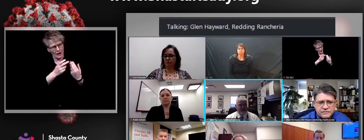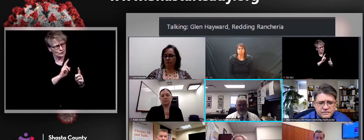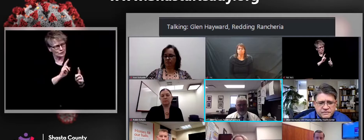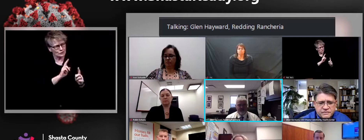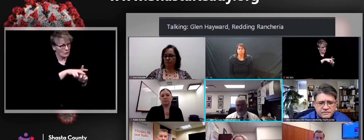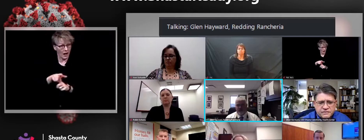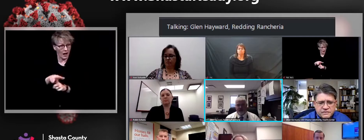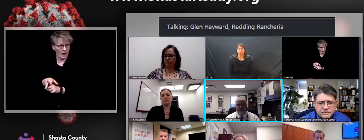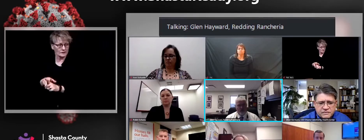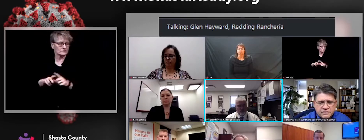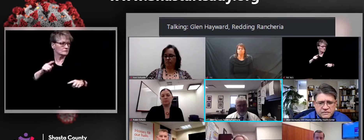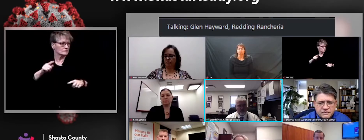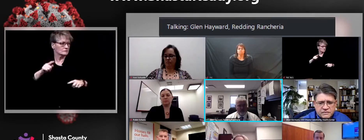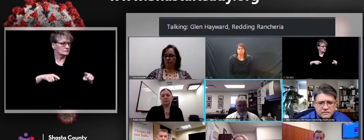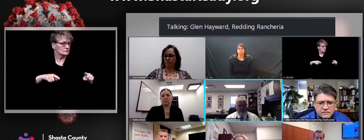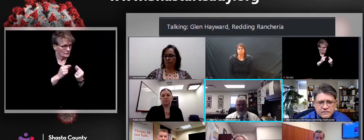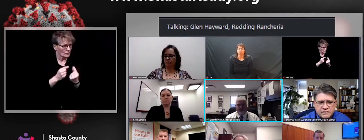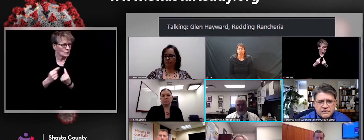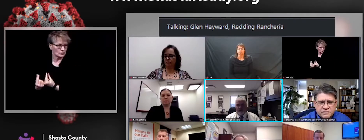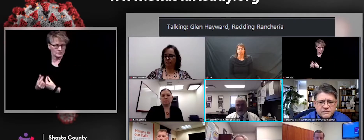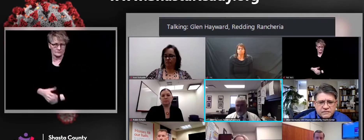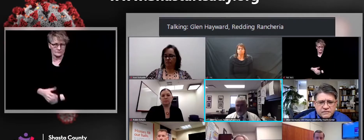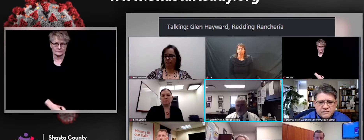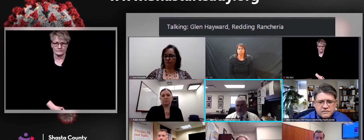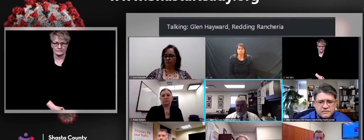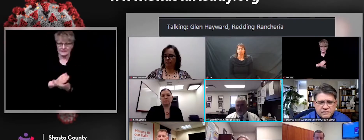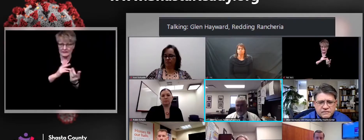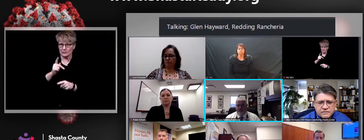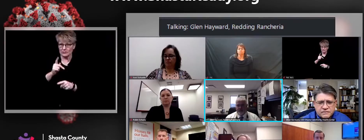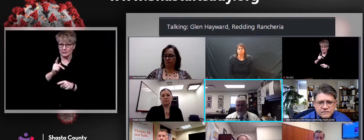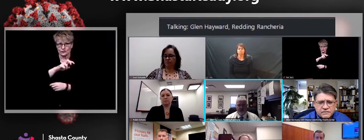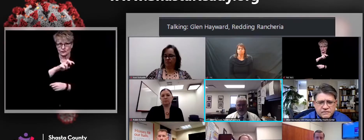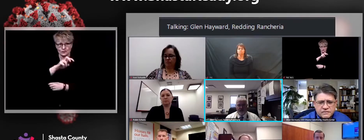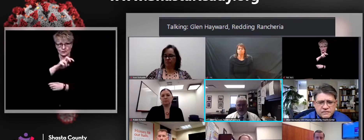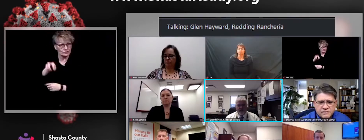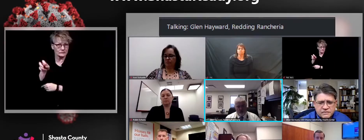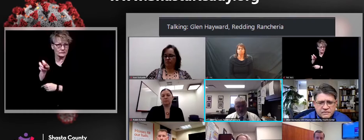so we're looking at mobile units. Also, we're looking at possibly, we've worked with